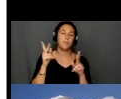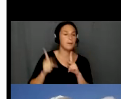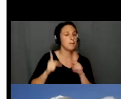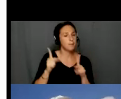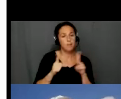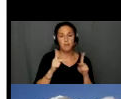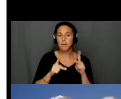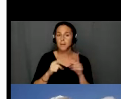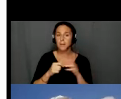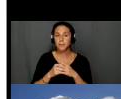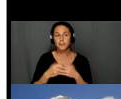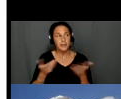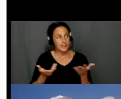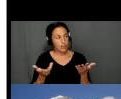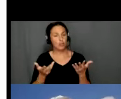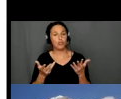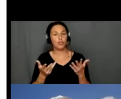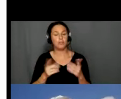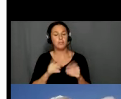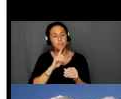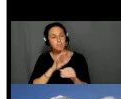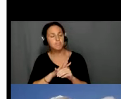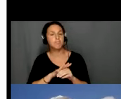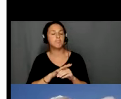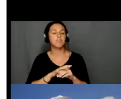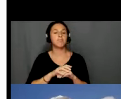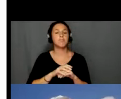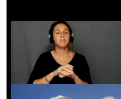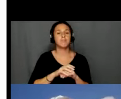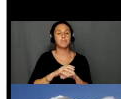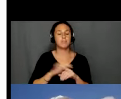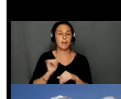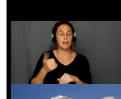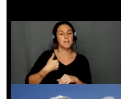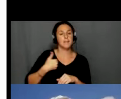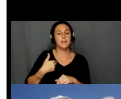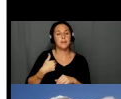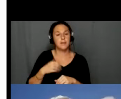and other farmworkers, that we are committed to work in the fields, we